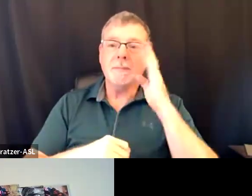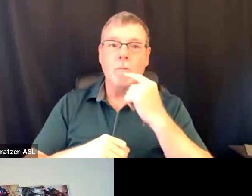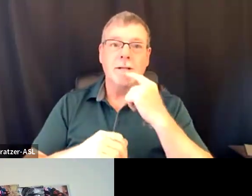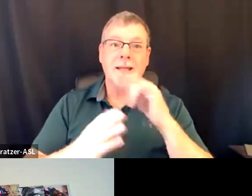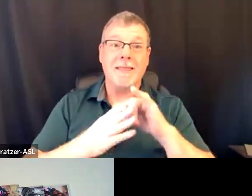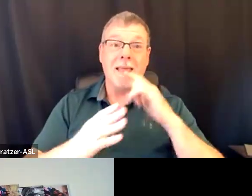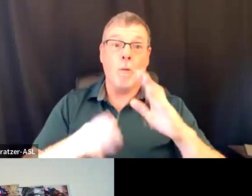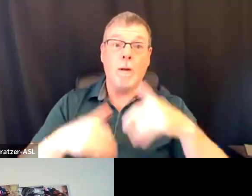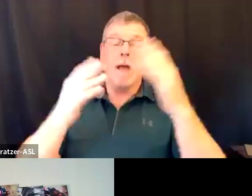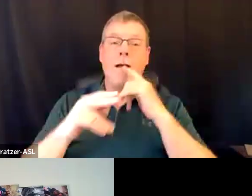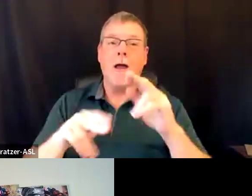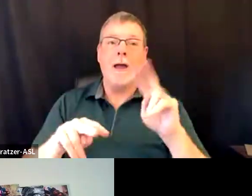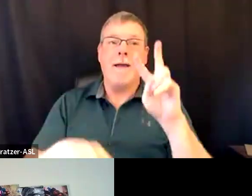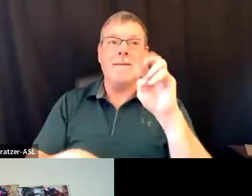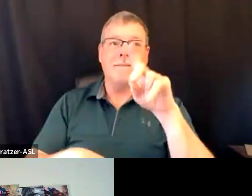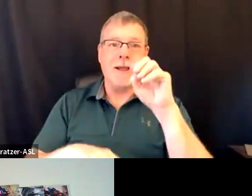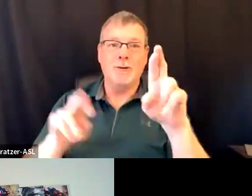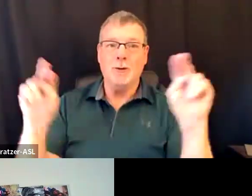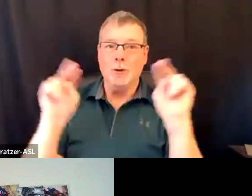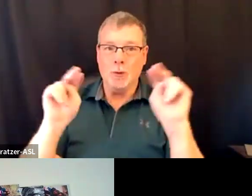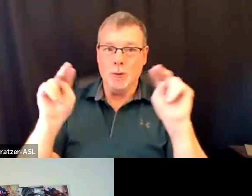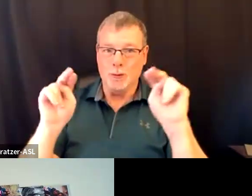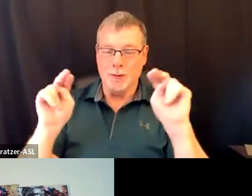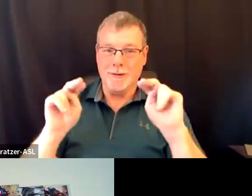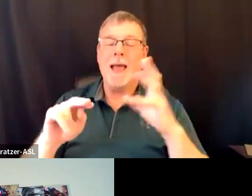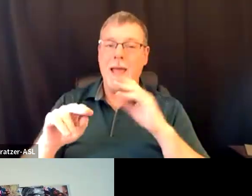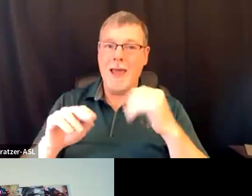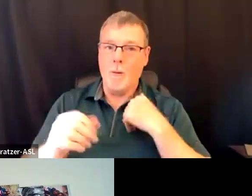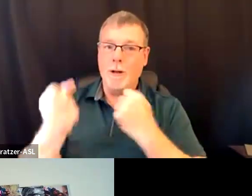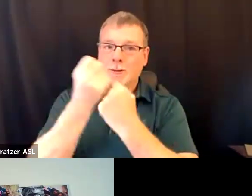we are vendor neutral and we support all the vendors. I also, in my role specifically at ICF,